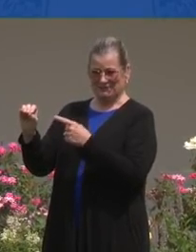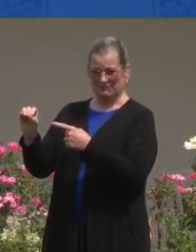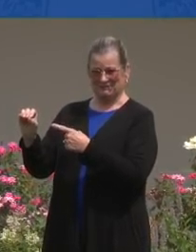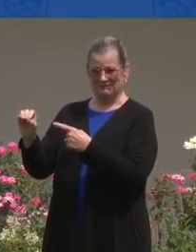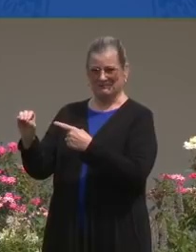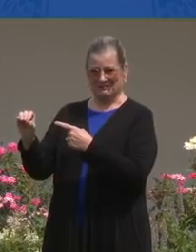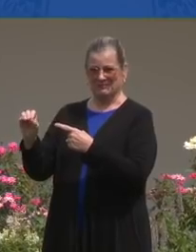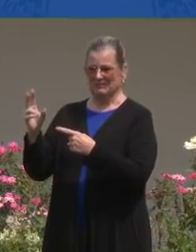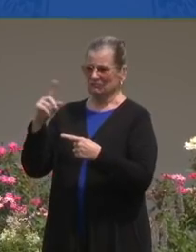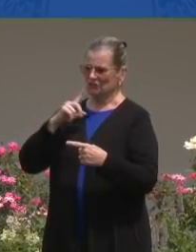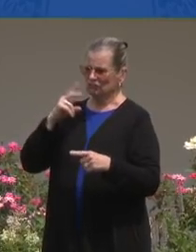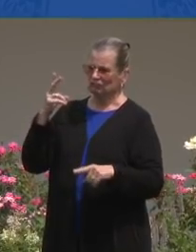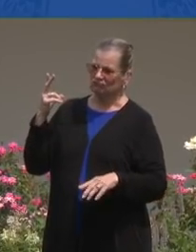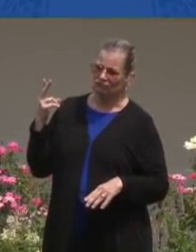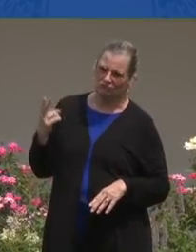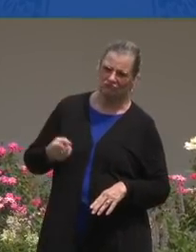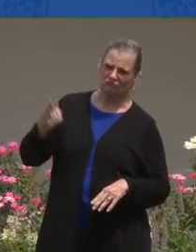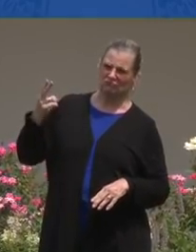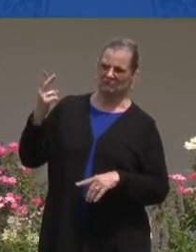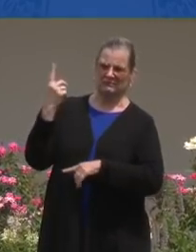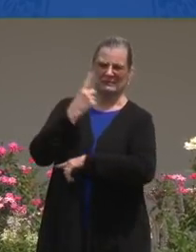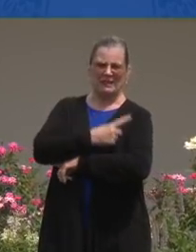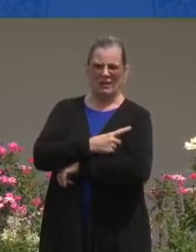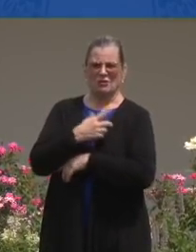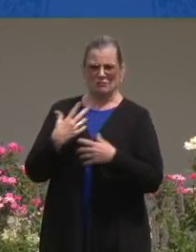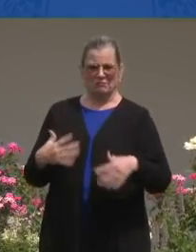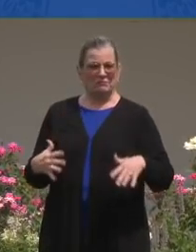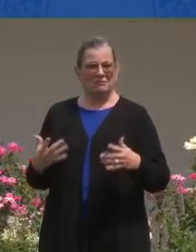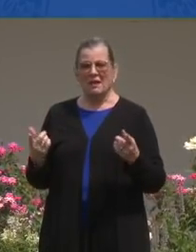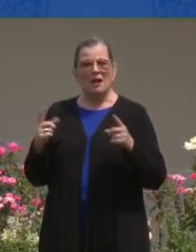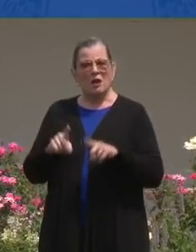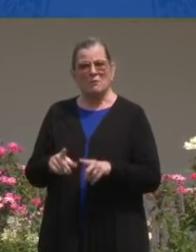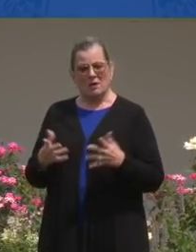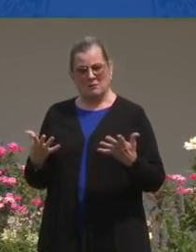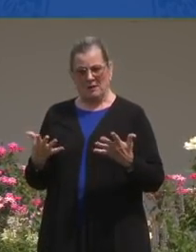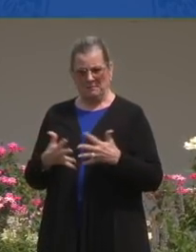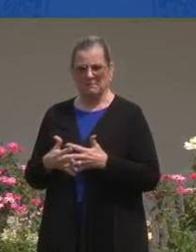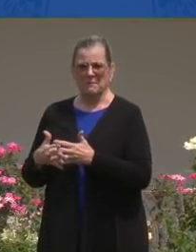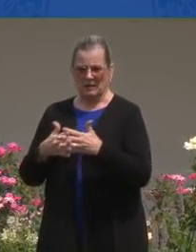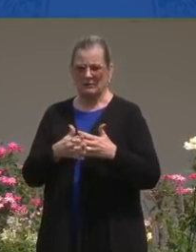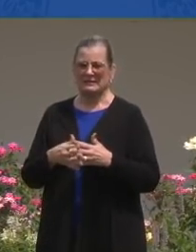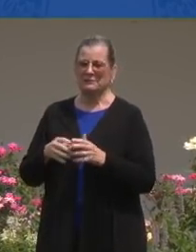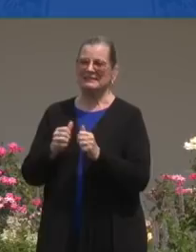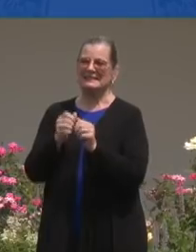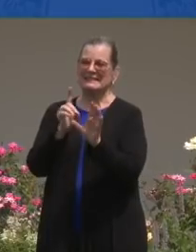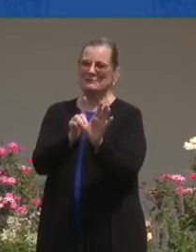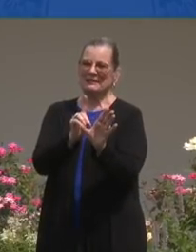On that day, the Americans with Disabilities Act was signed into law.